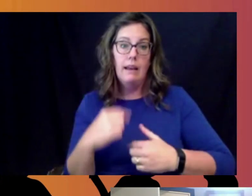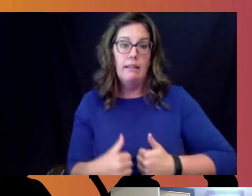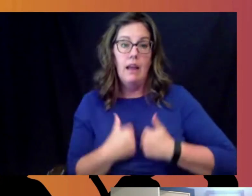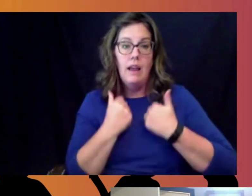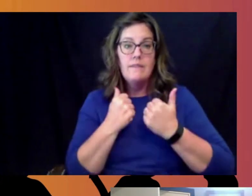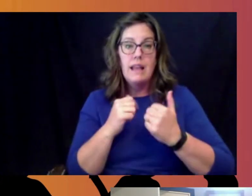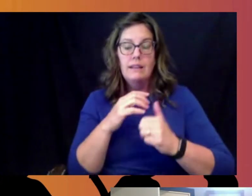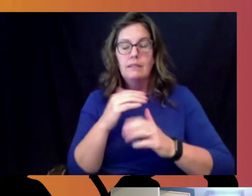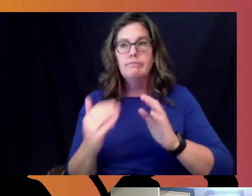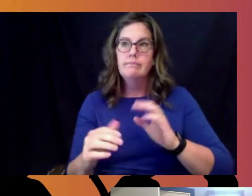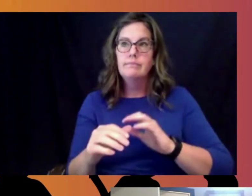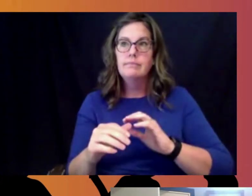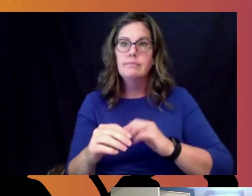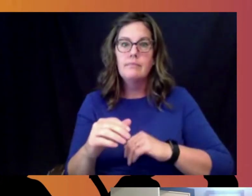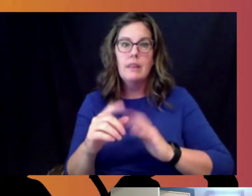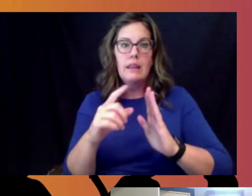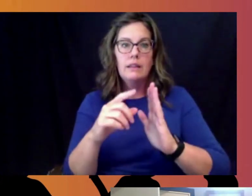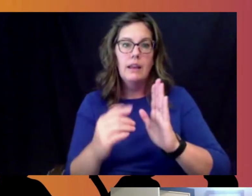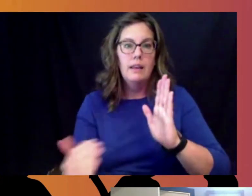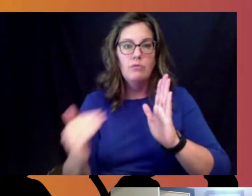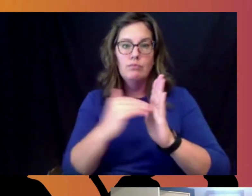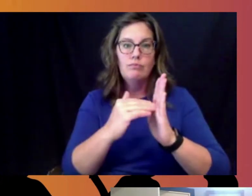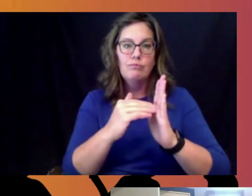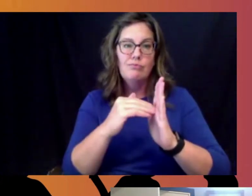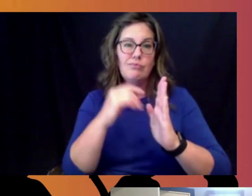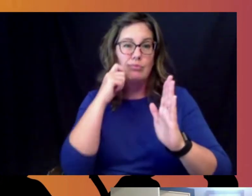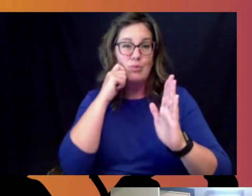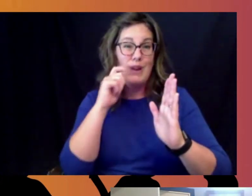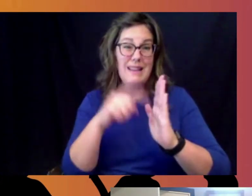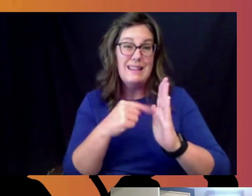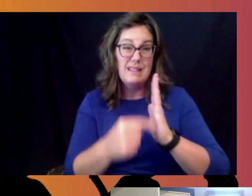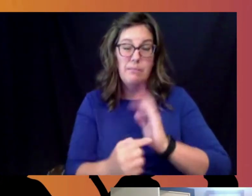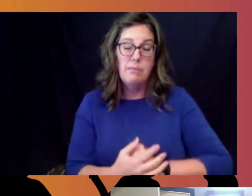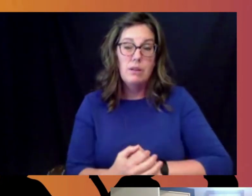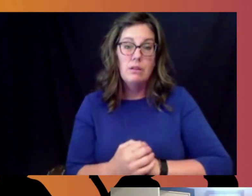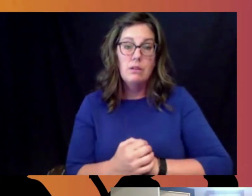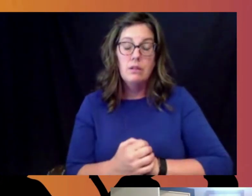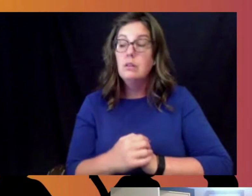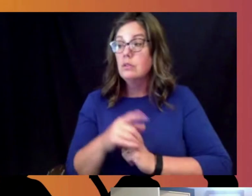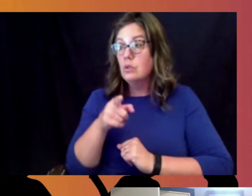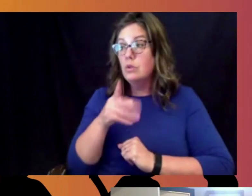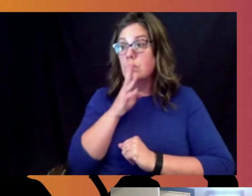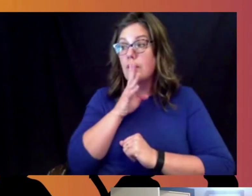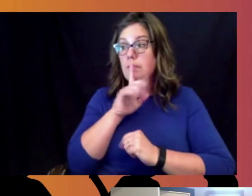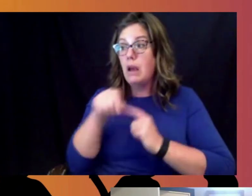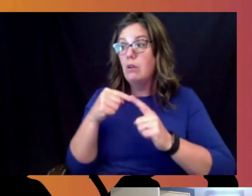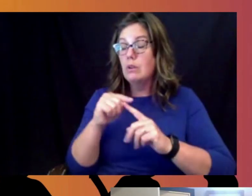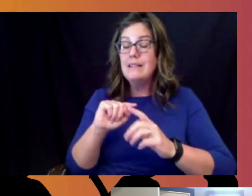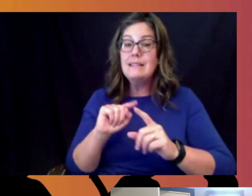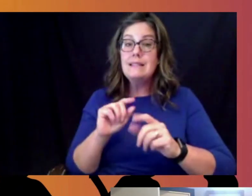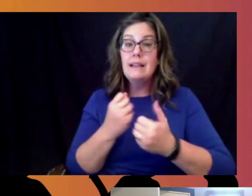yes that sounds amazing so you were talking about a safe place for queer and non-binary folks and